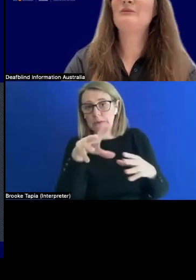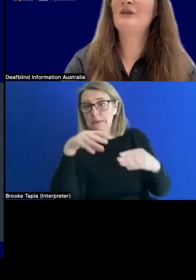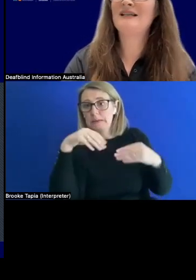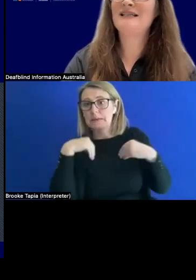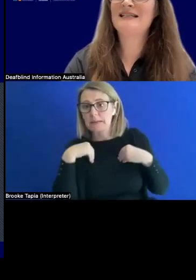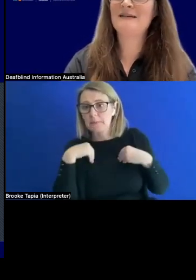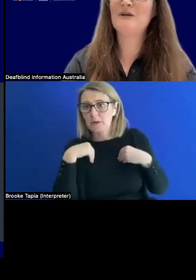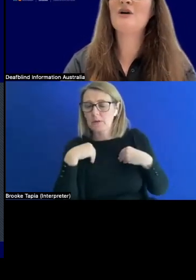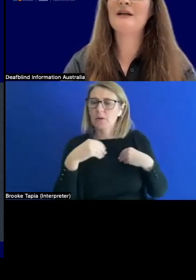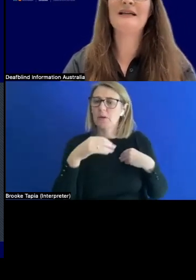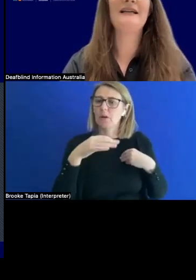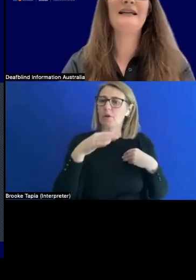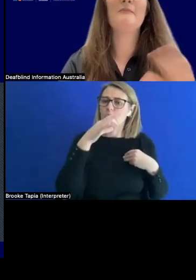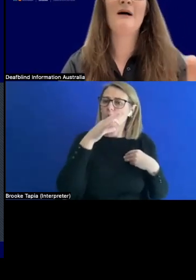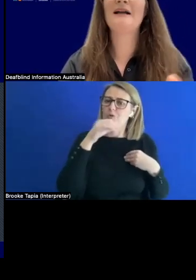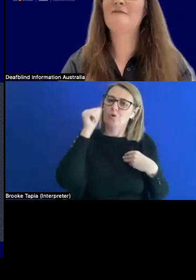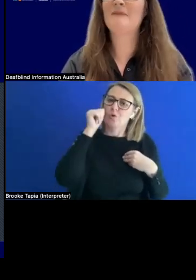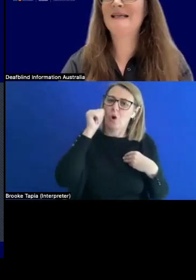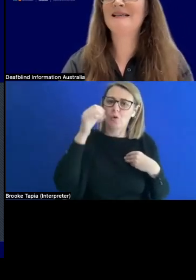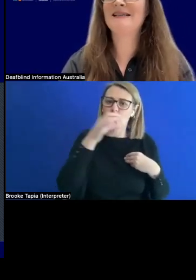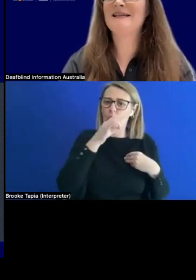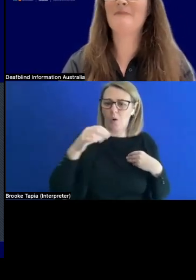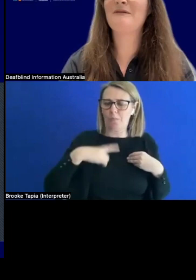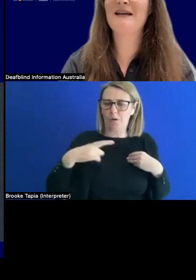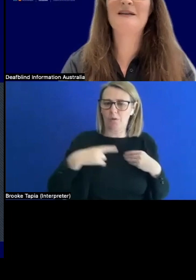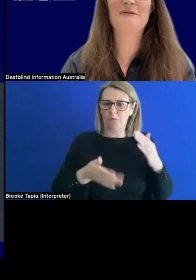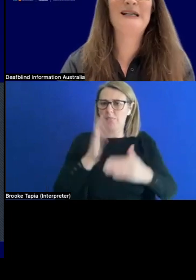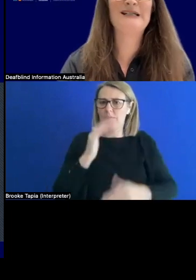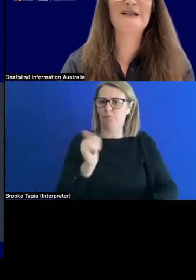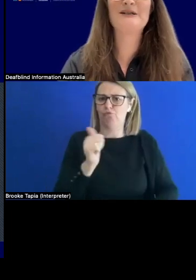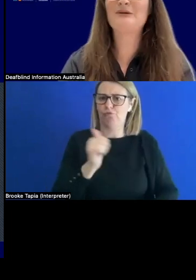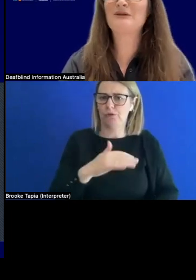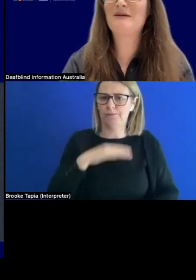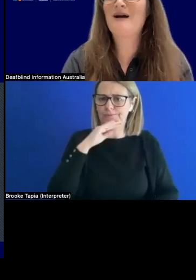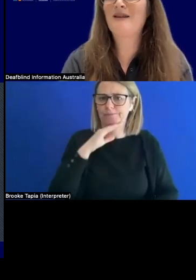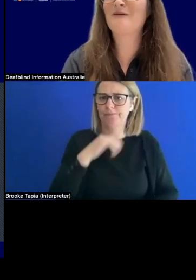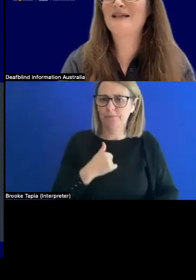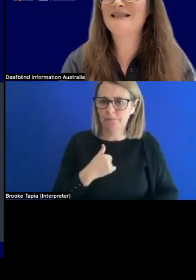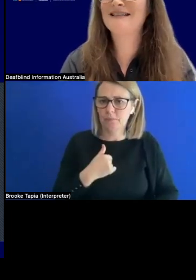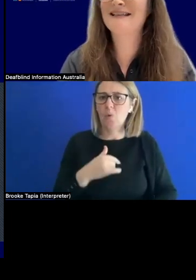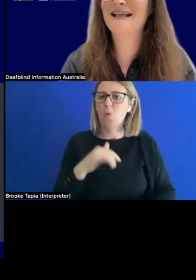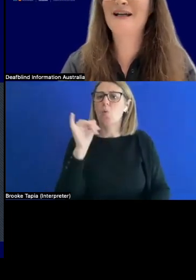want this to keep going”. It might have been some of the other reasons or some other reason that